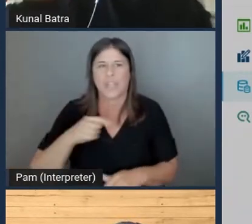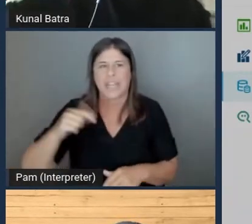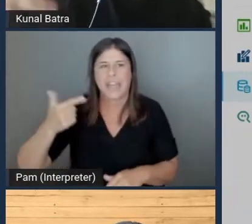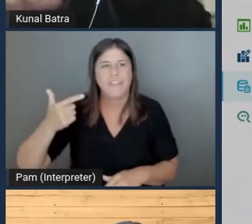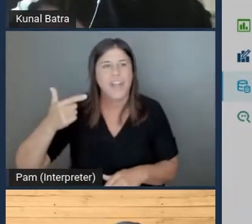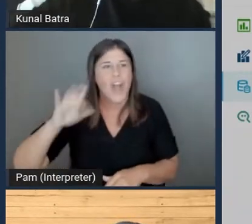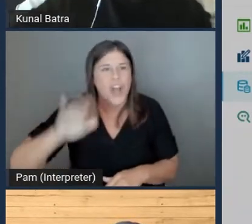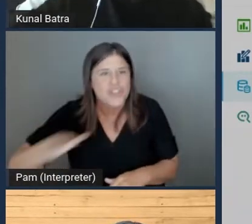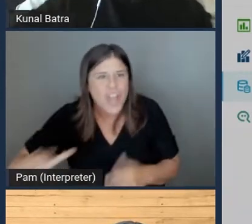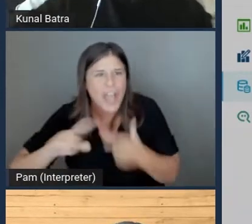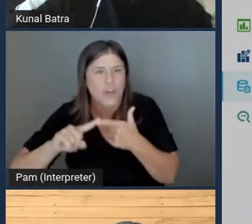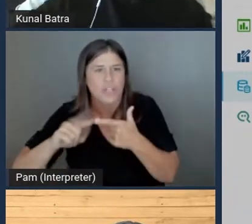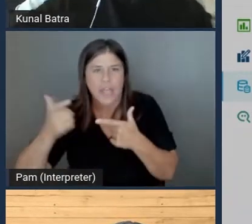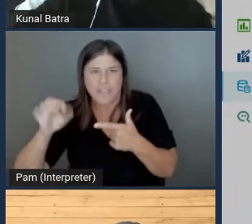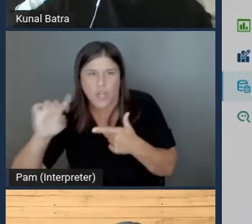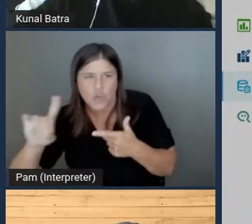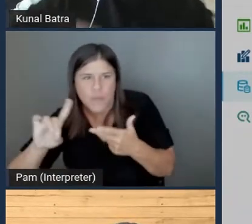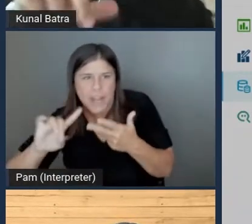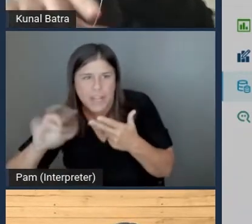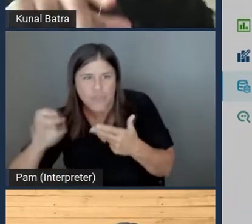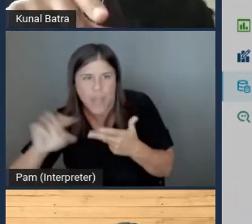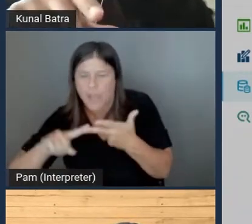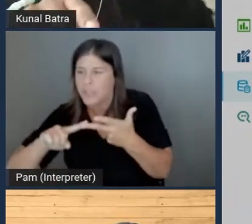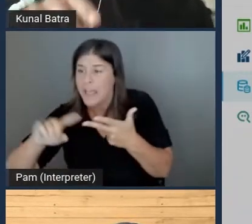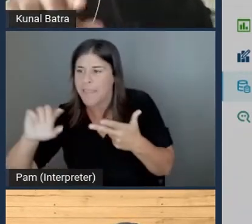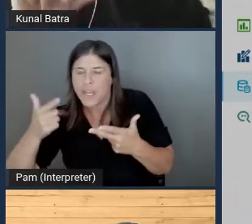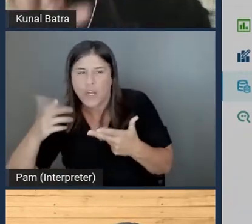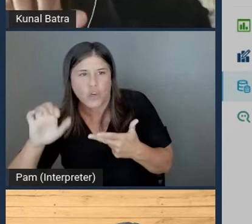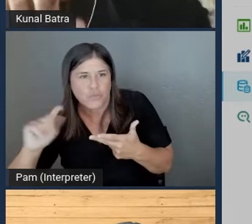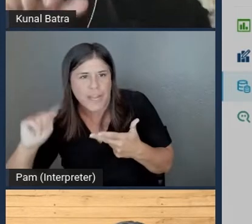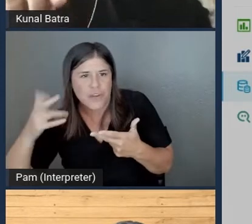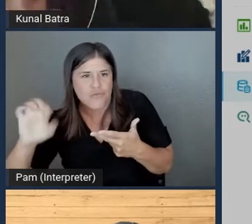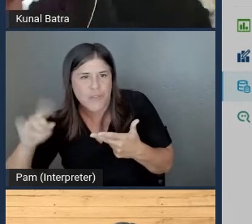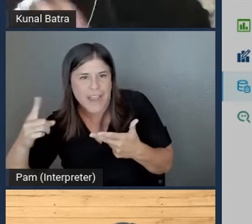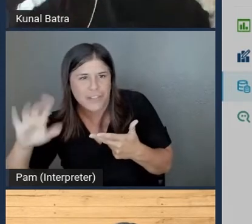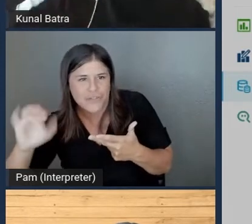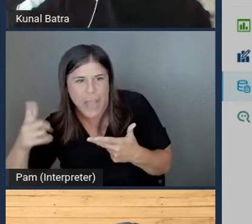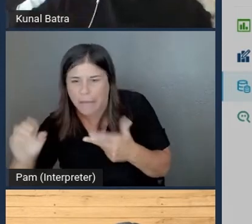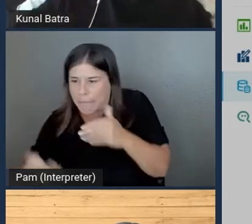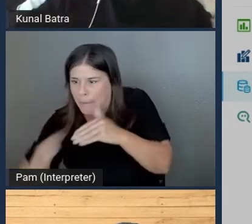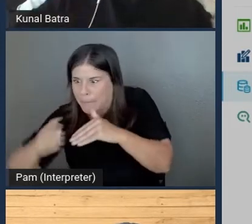How many layers can we go here? And then really quickly after that, can we just touch upon what's SPICE, for everyone in the audience?